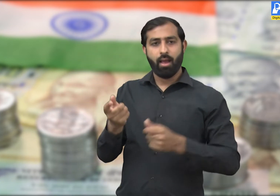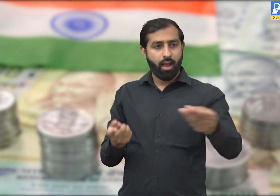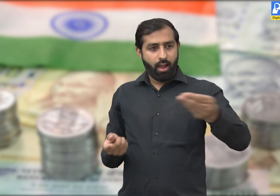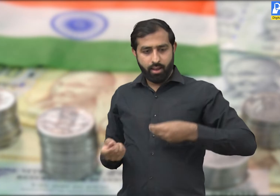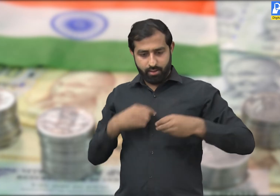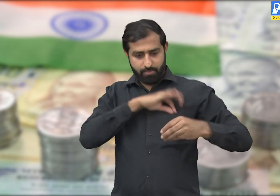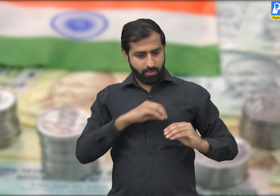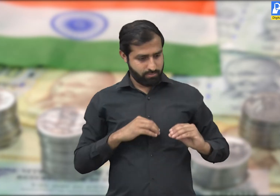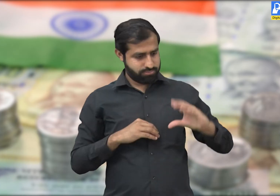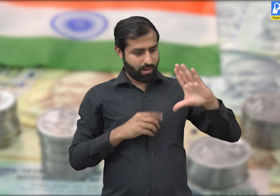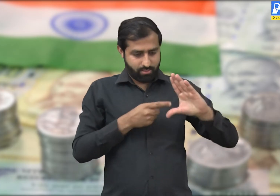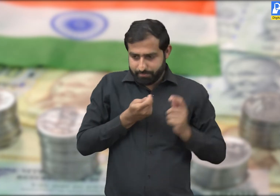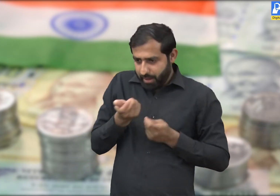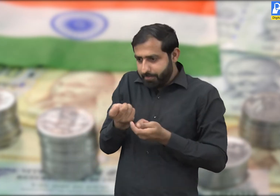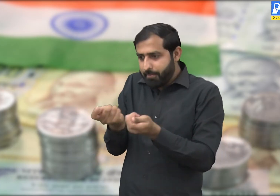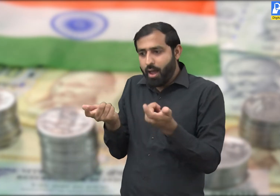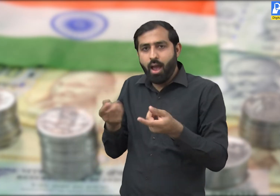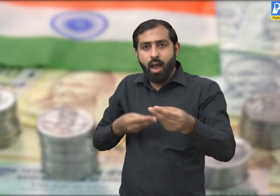I will pay them for their time and services.